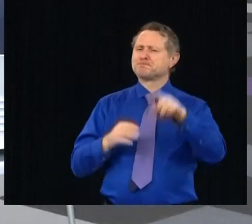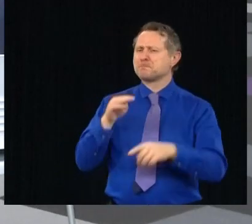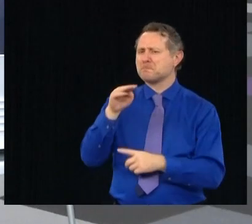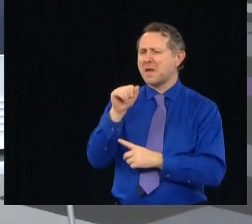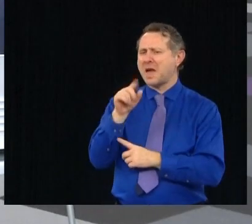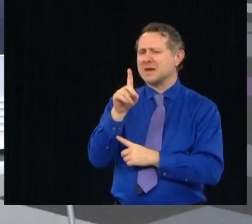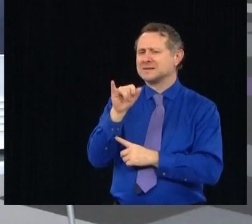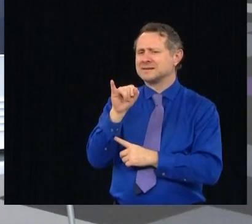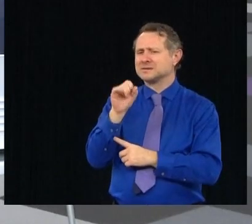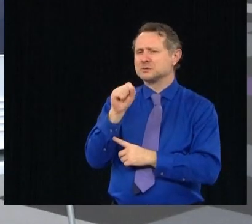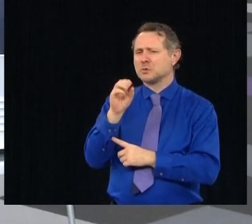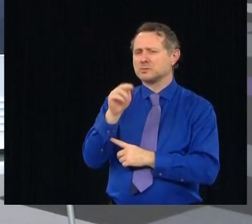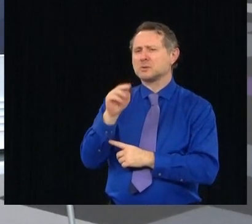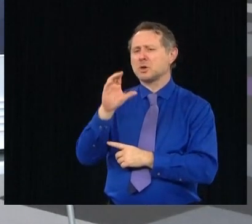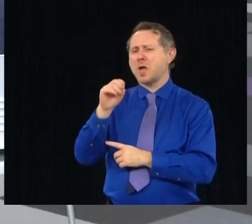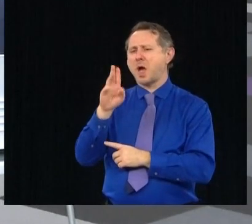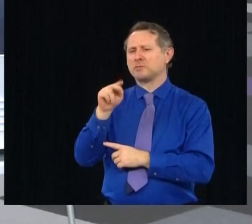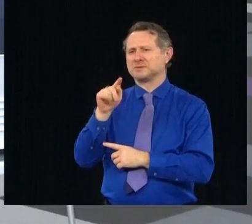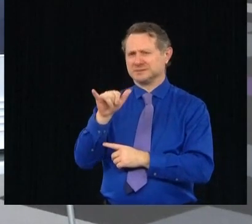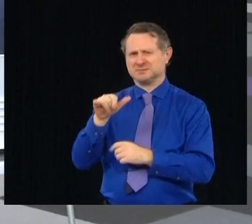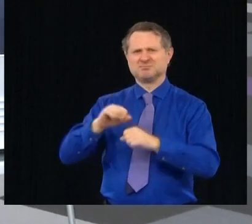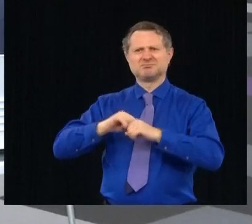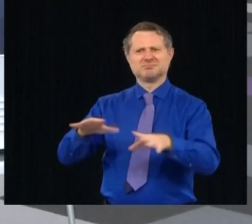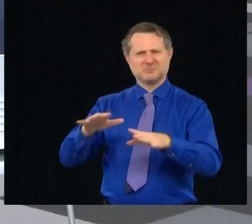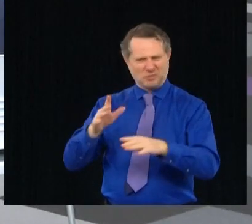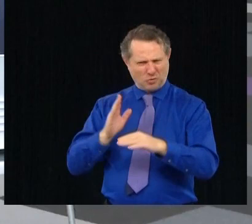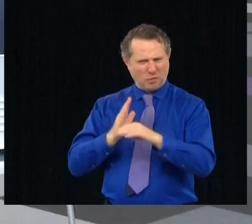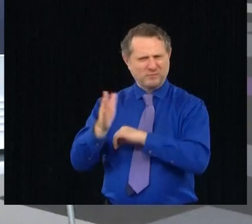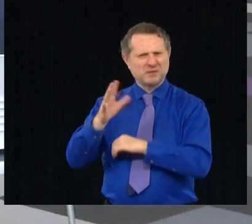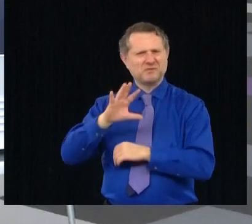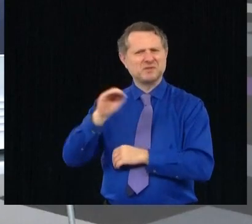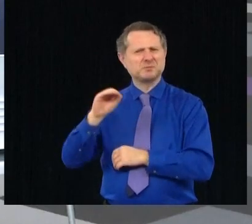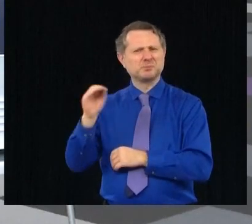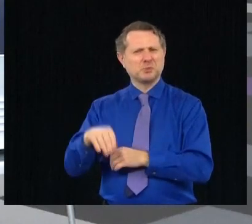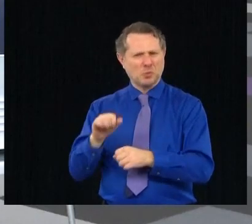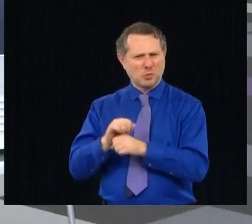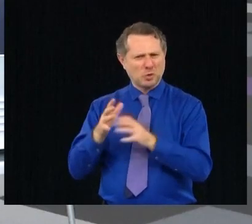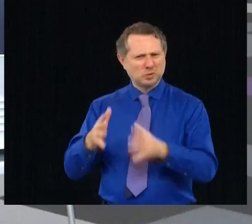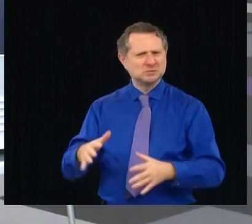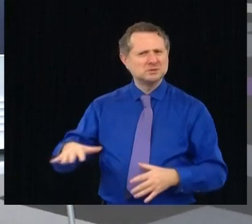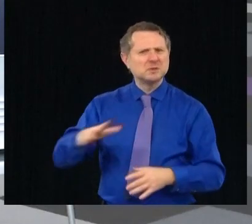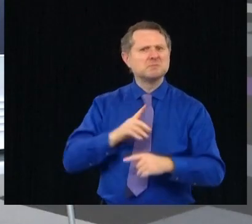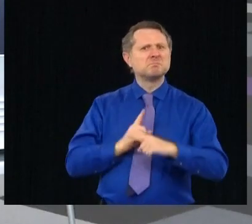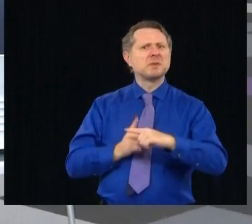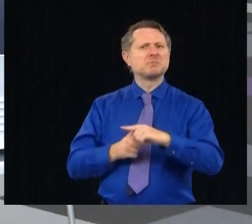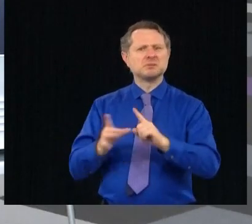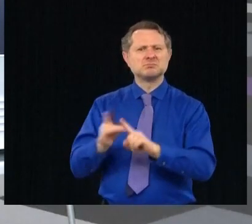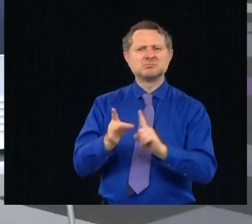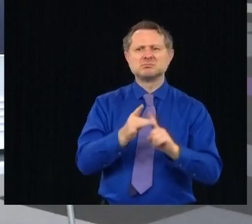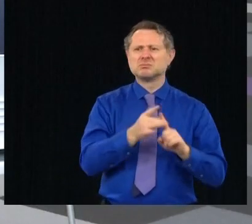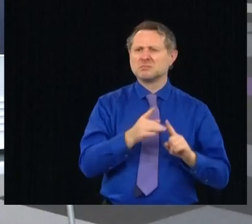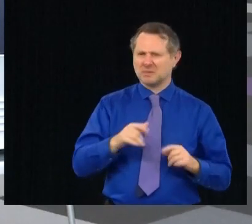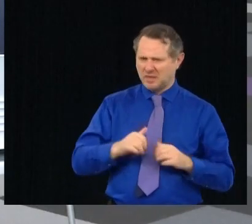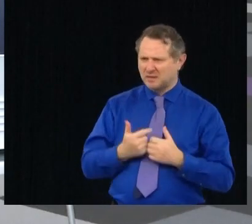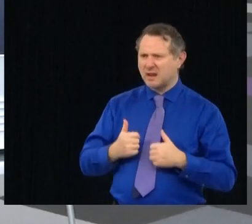IT HAS NOTHING TO DO WITH RELIGION, IT'S A GATHERING.